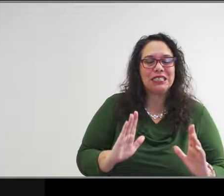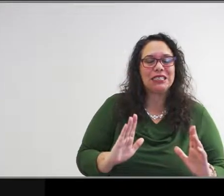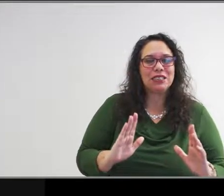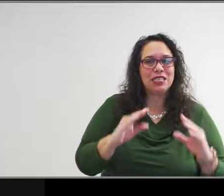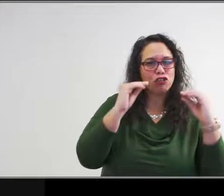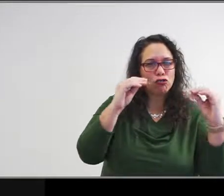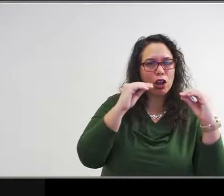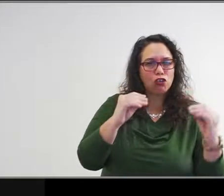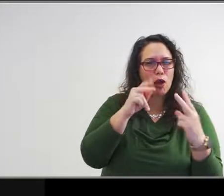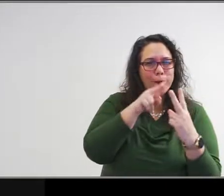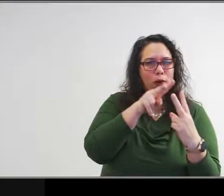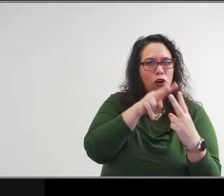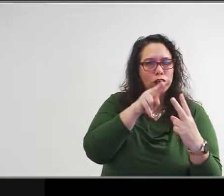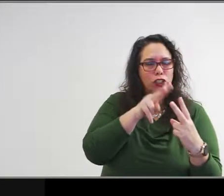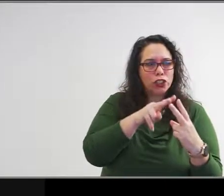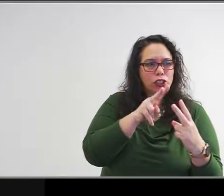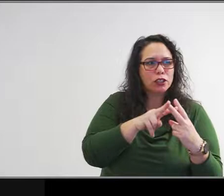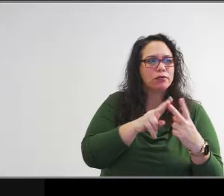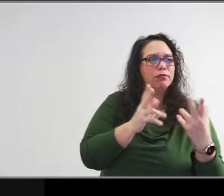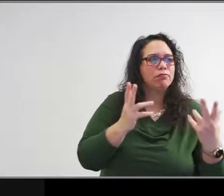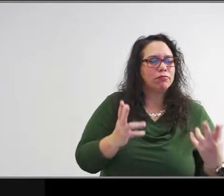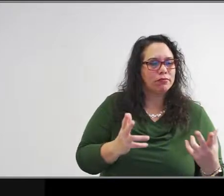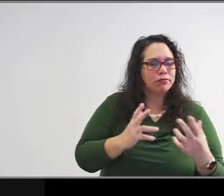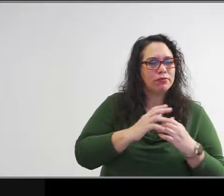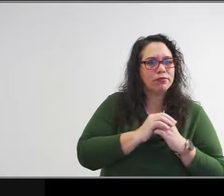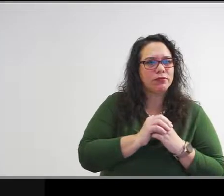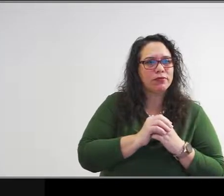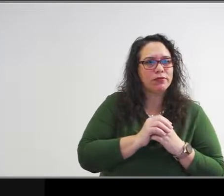these are the viability of librarians at our schools.